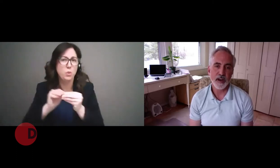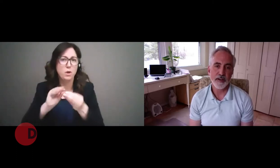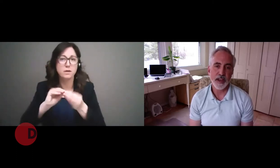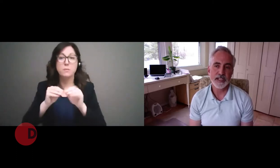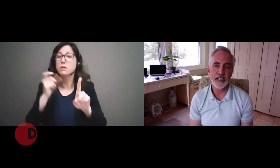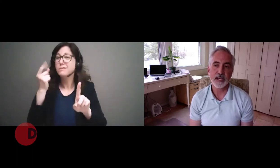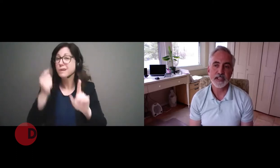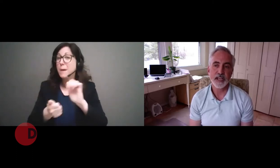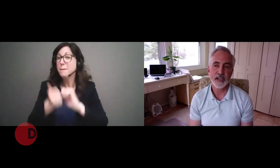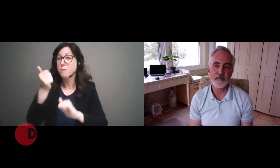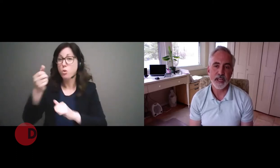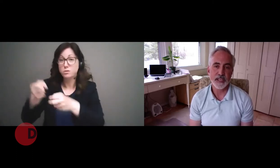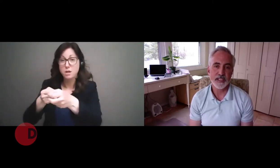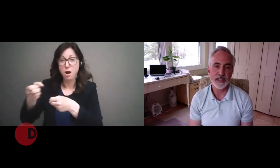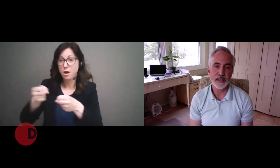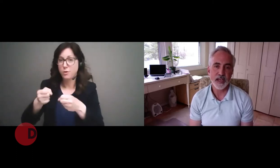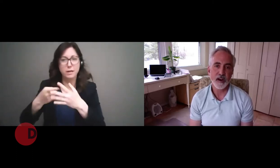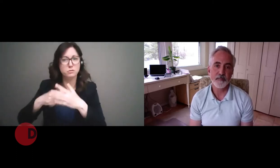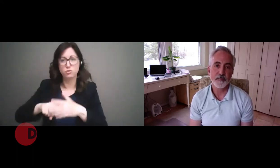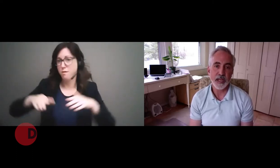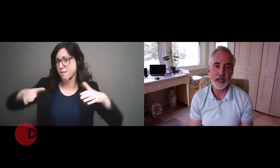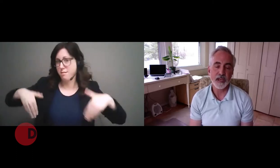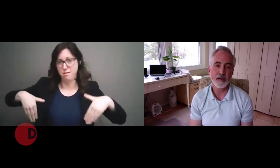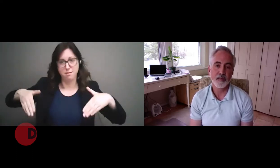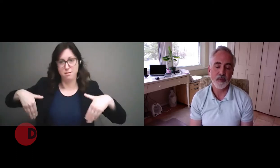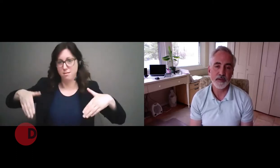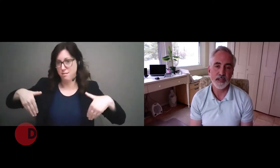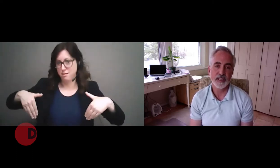We haven't started hiring people yet but will start